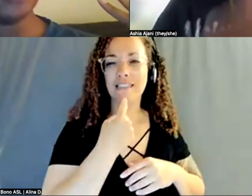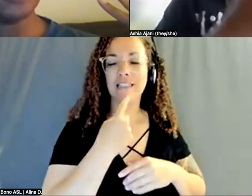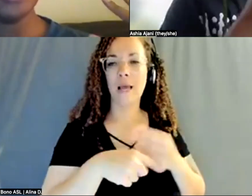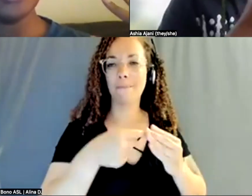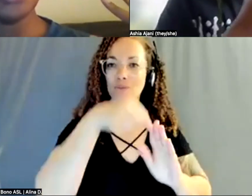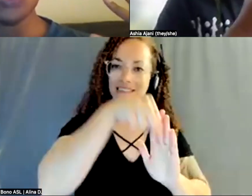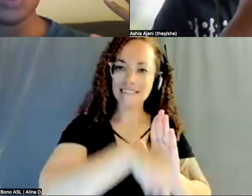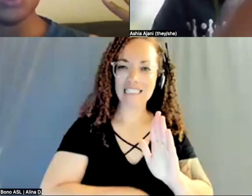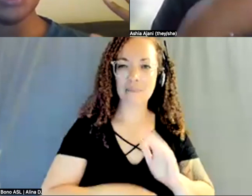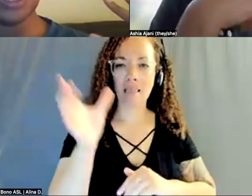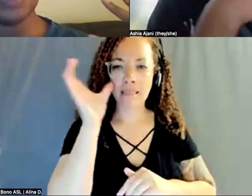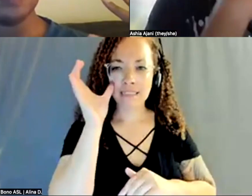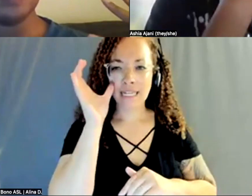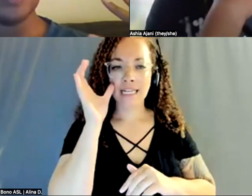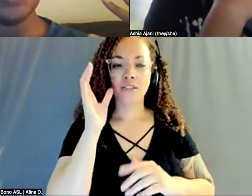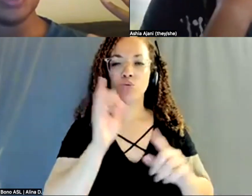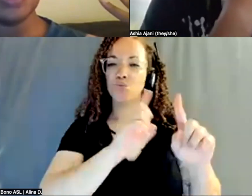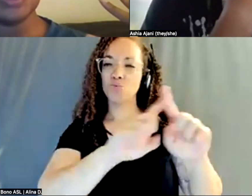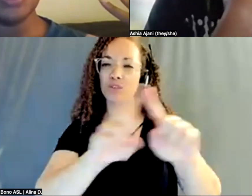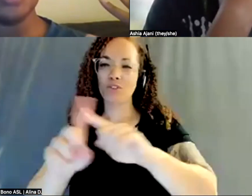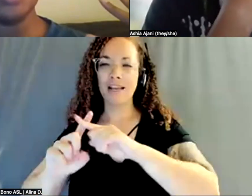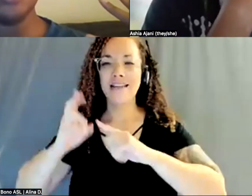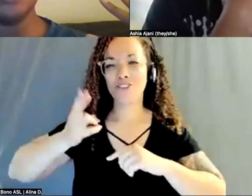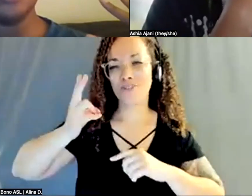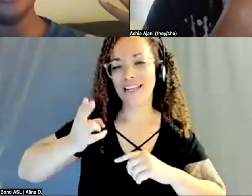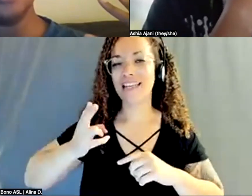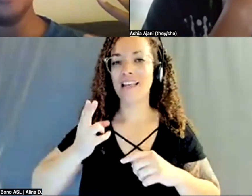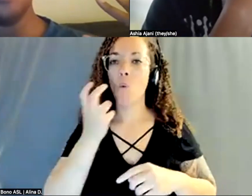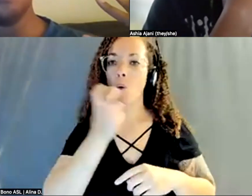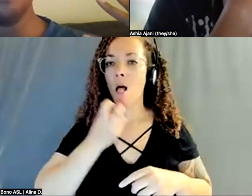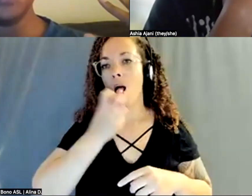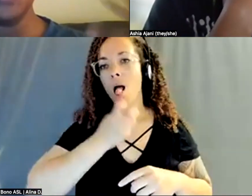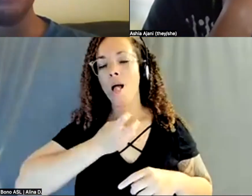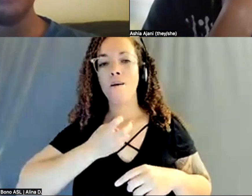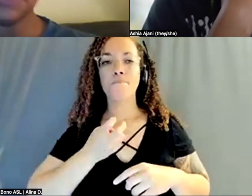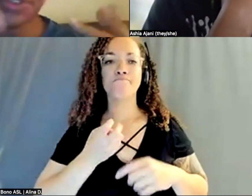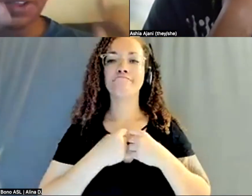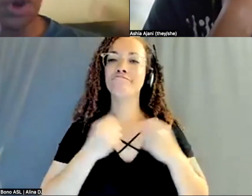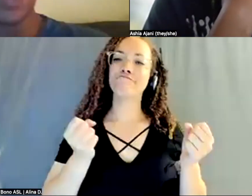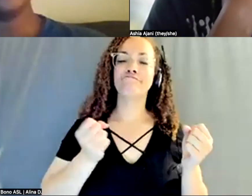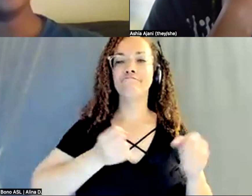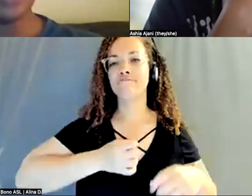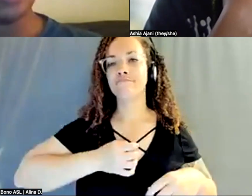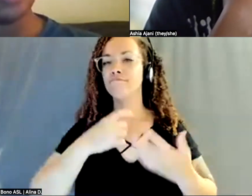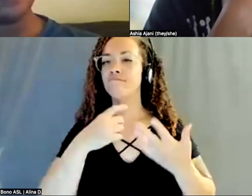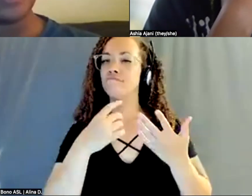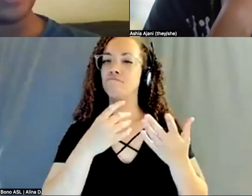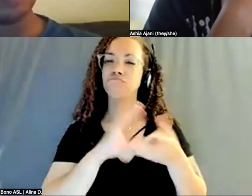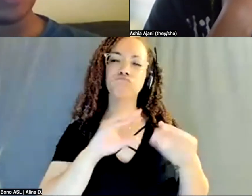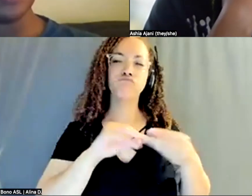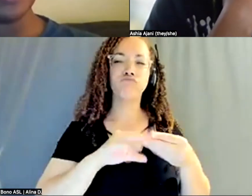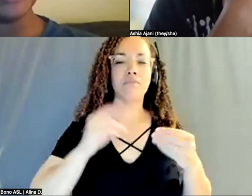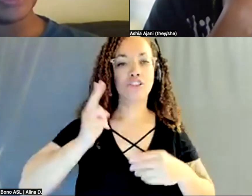to oral histories and to like the, the familial oracular of like what people are